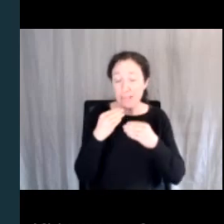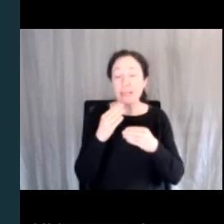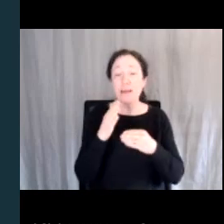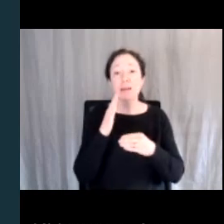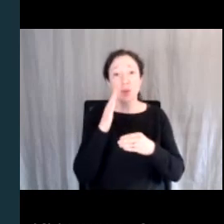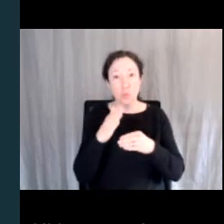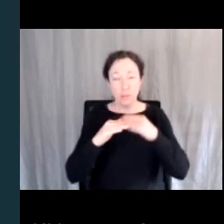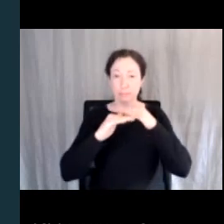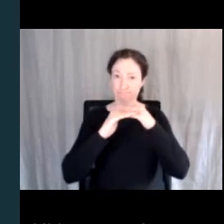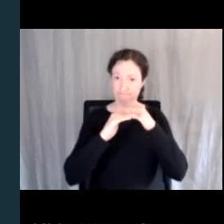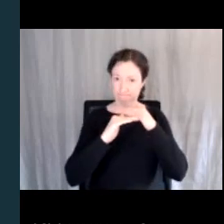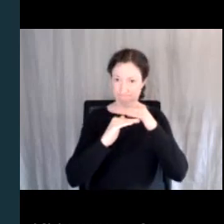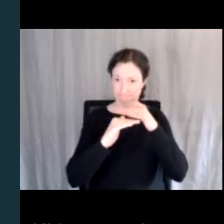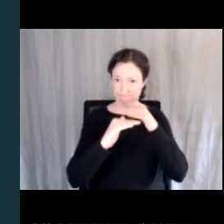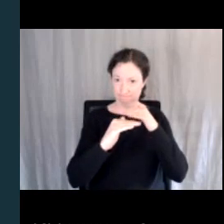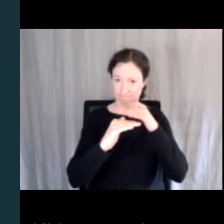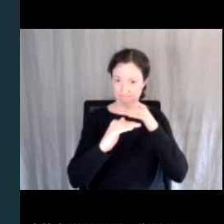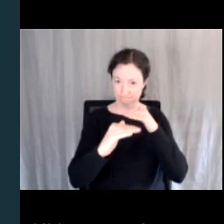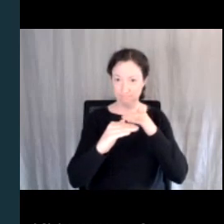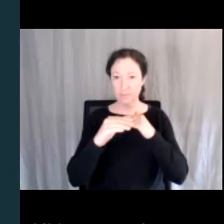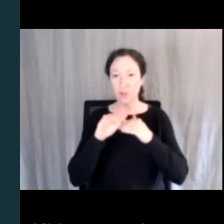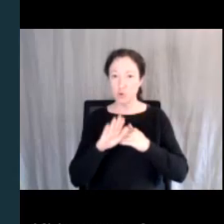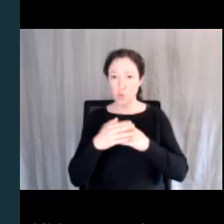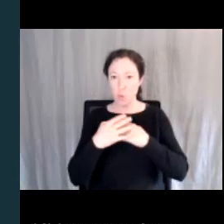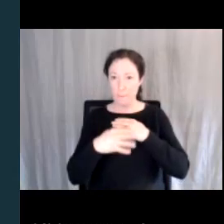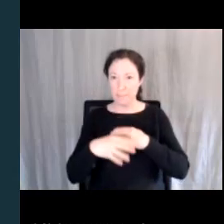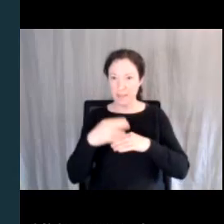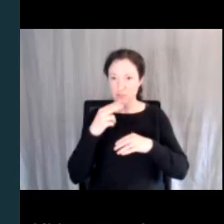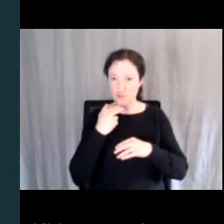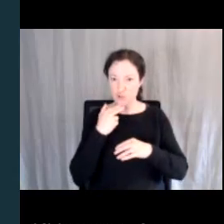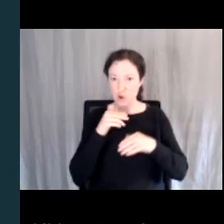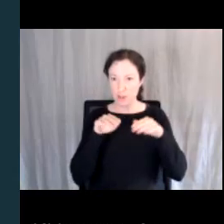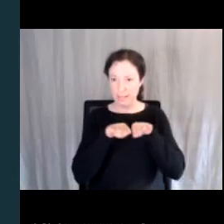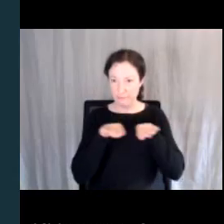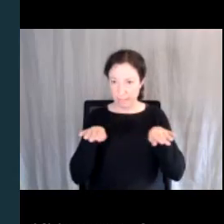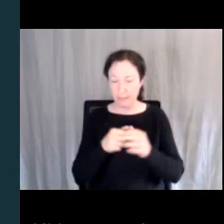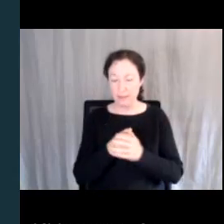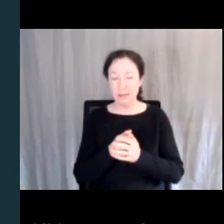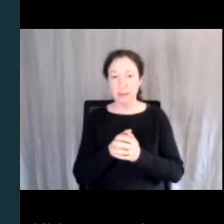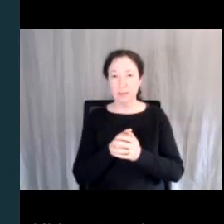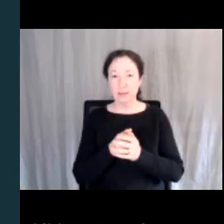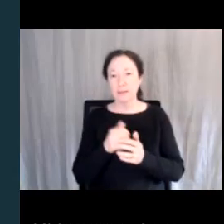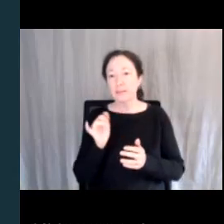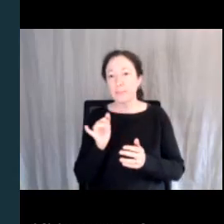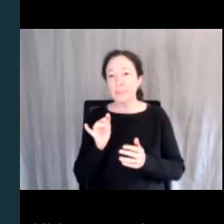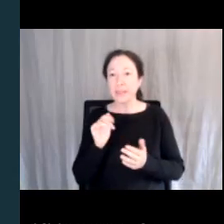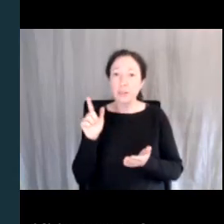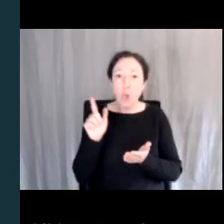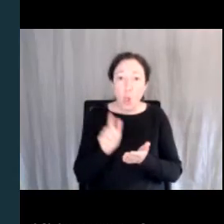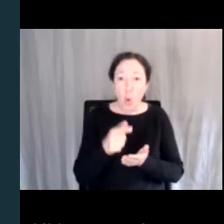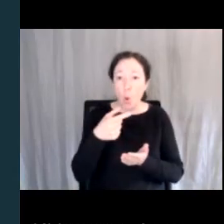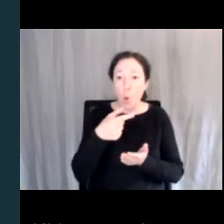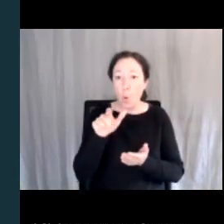how certain foods affect your blood sugar levels. Something low glycemic like a protein or a healthy fat will not spike your blood sugar levels.